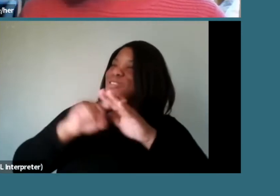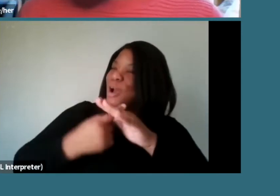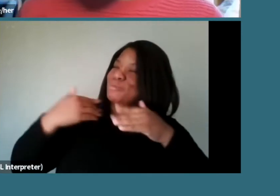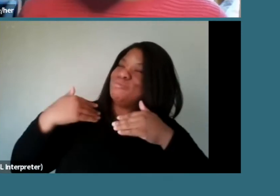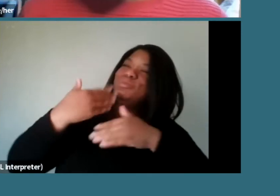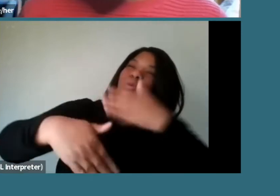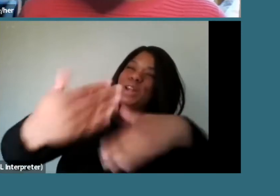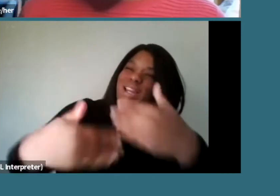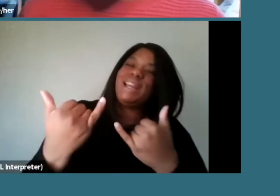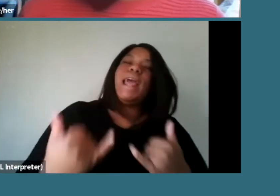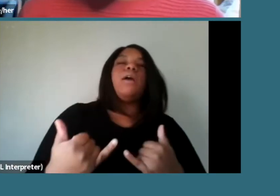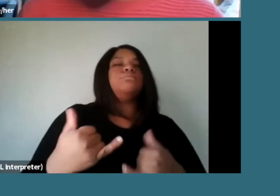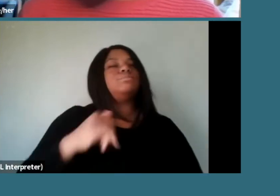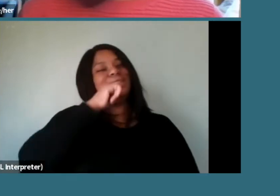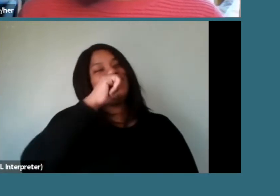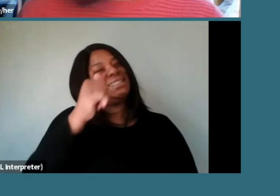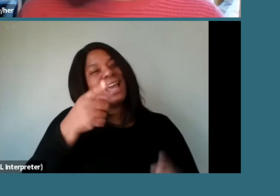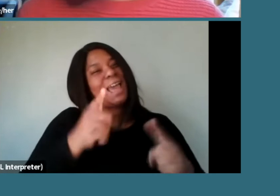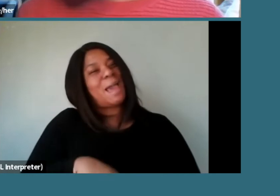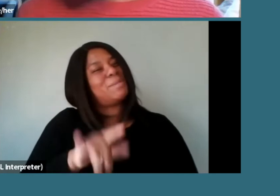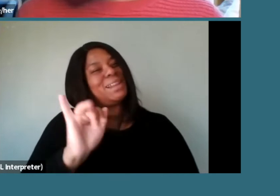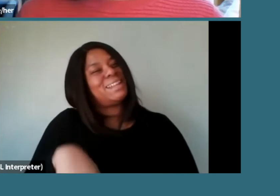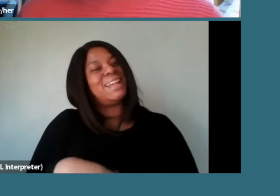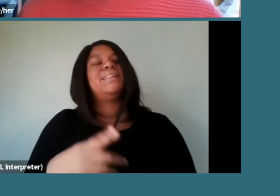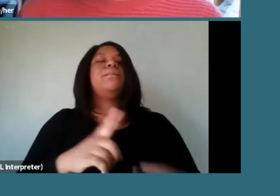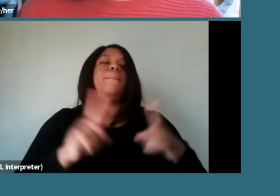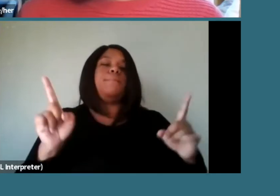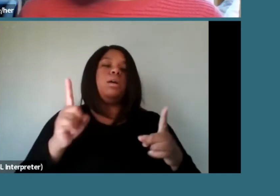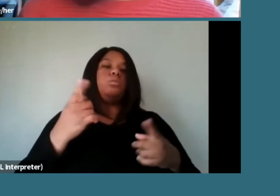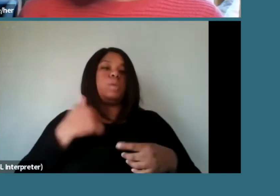But it doesn't usually happen like that. And so what I may do is I will start